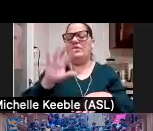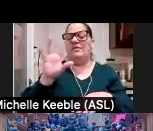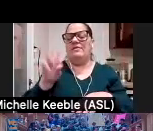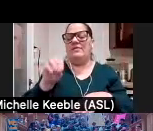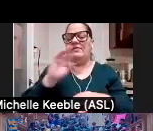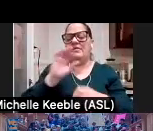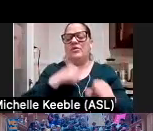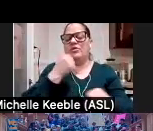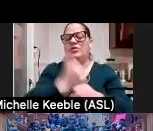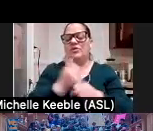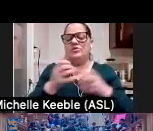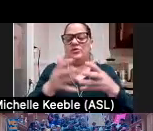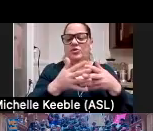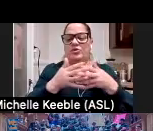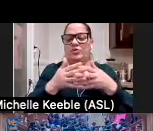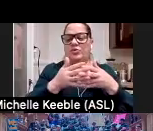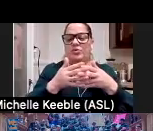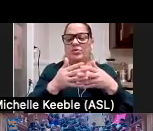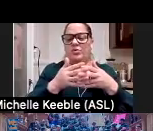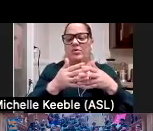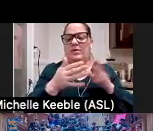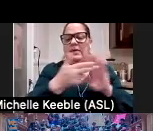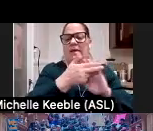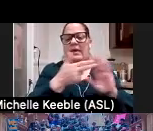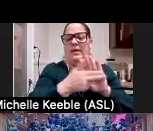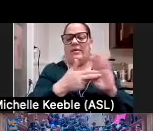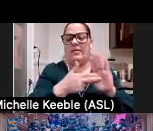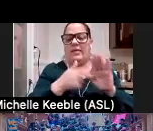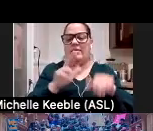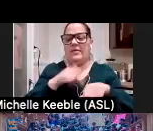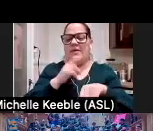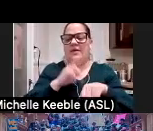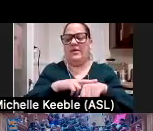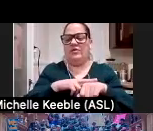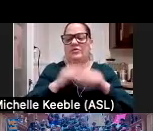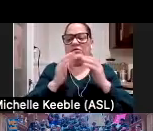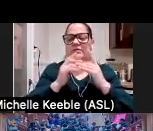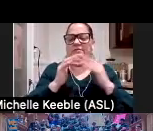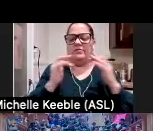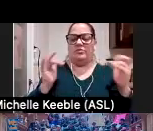and they sought to actually highlight the like the nation's internal diversity and like the evolving